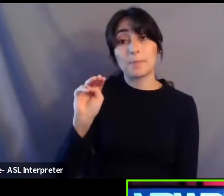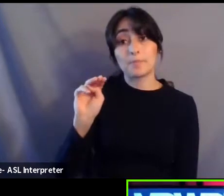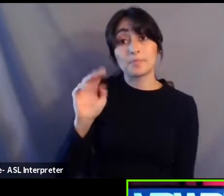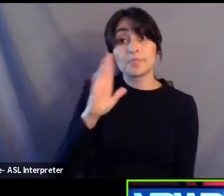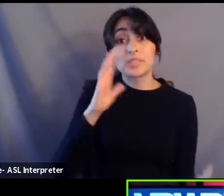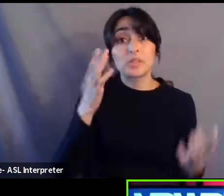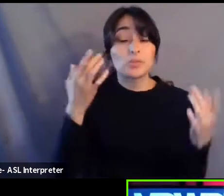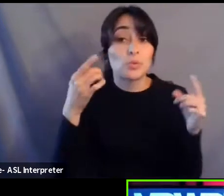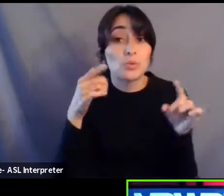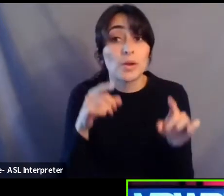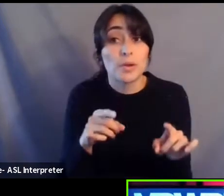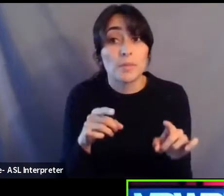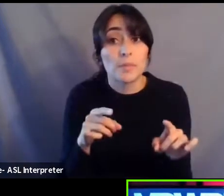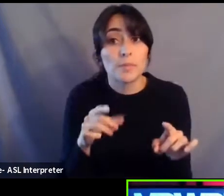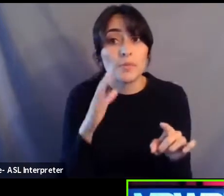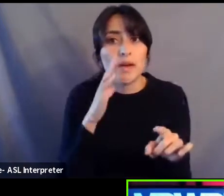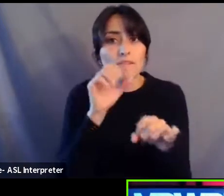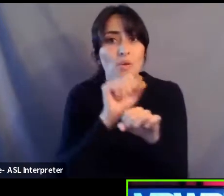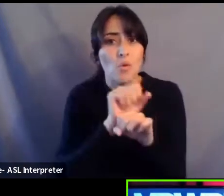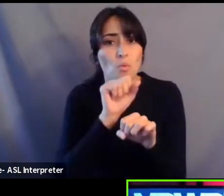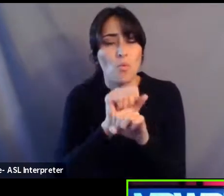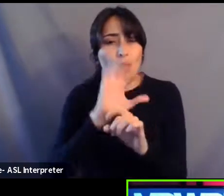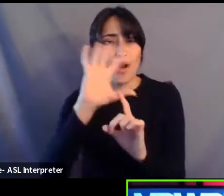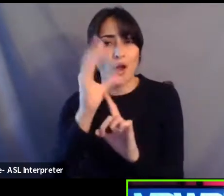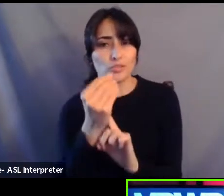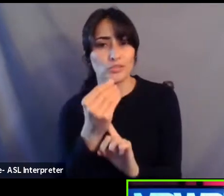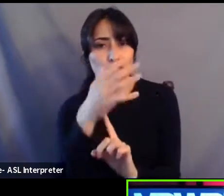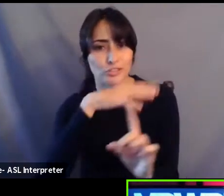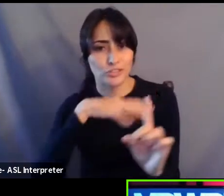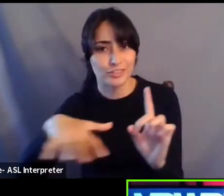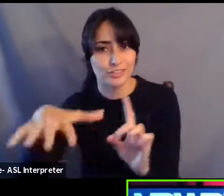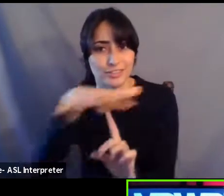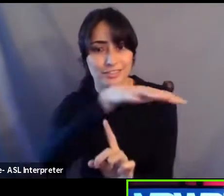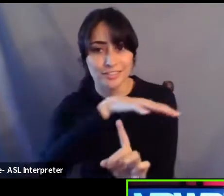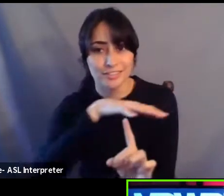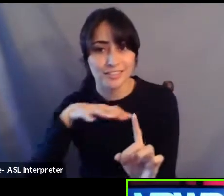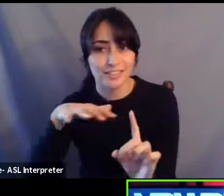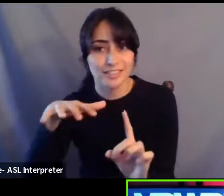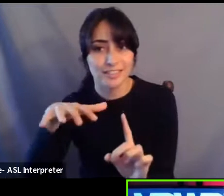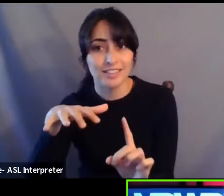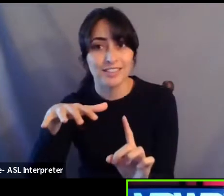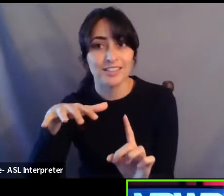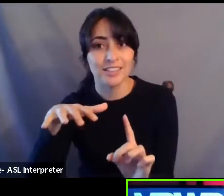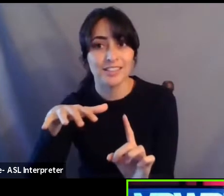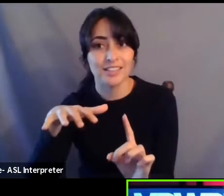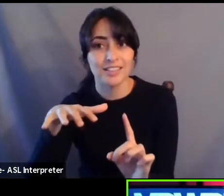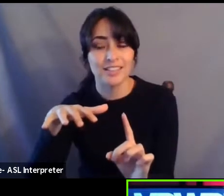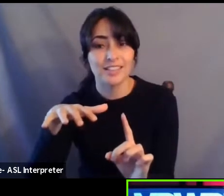and a work culture that is not conducive to the advancement of people of color in the